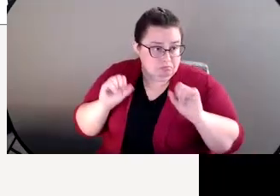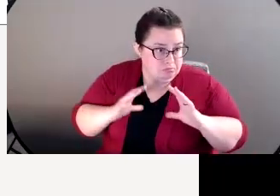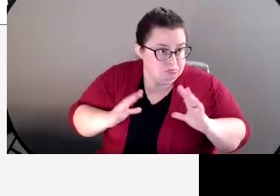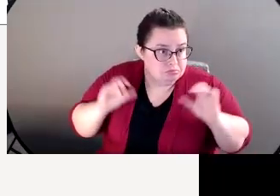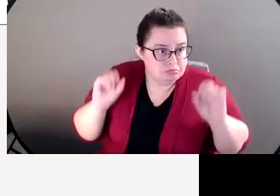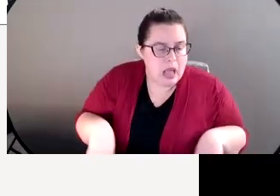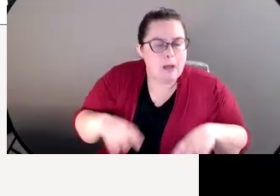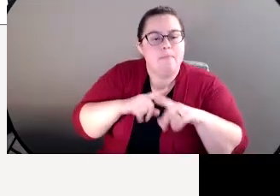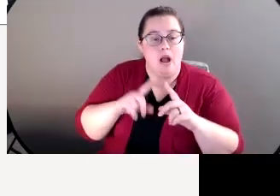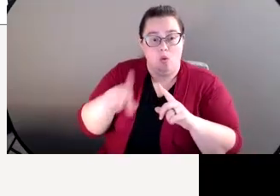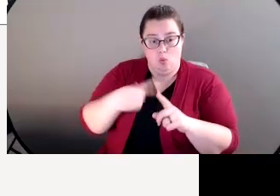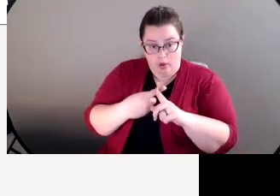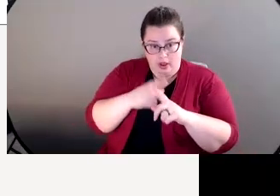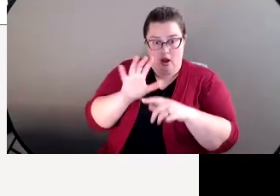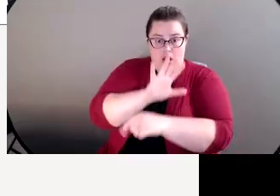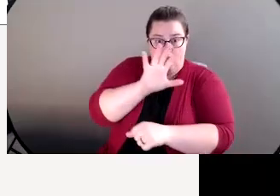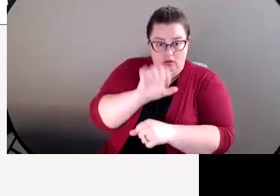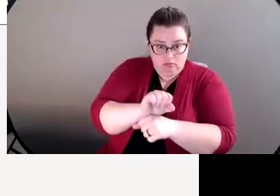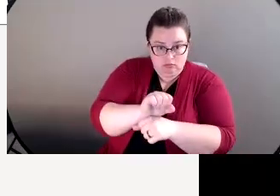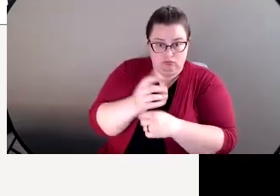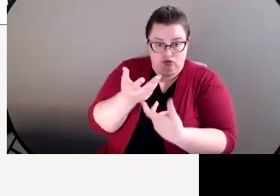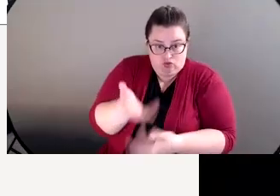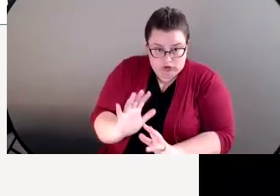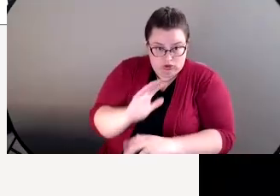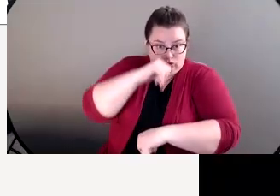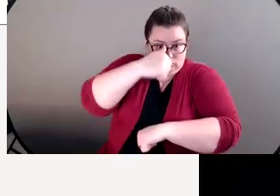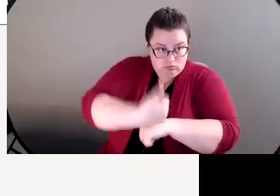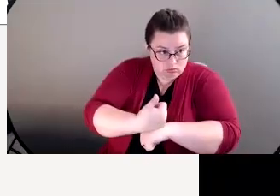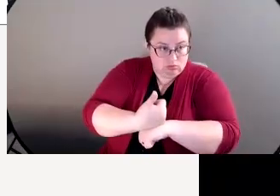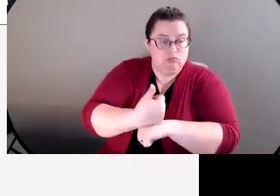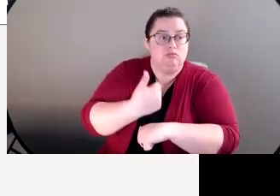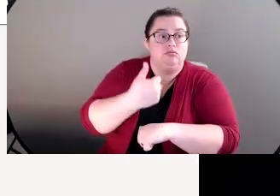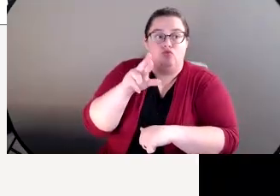But once, an assignment has, a rubric has been attached to the assignment